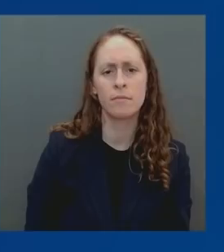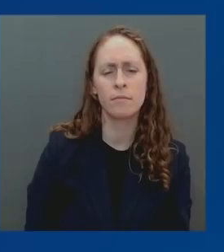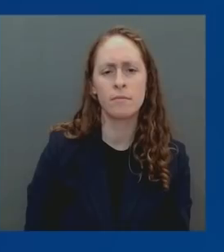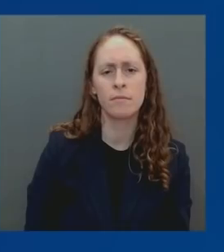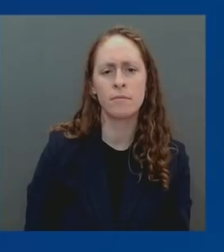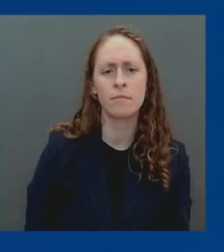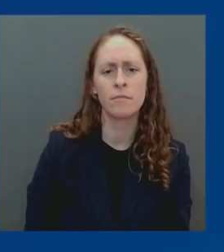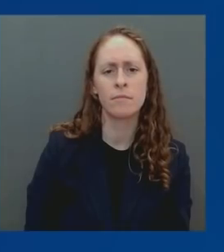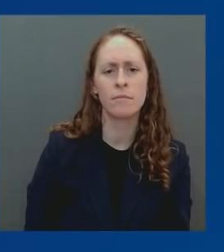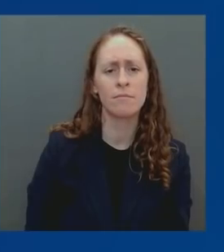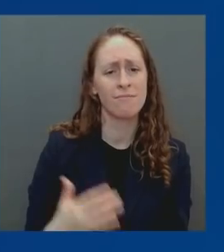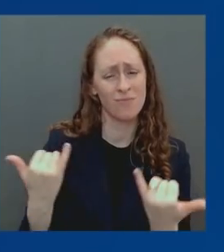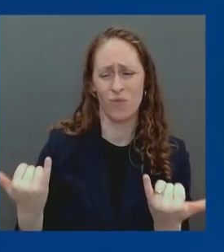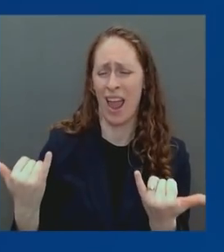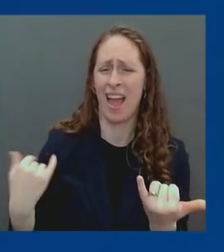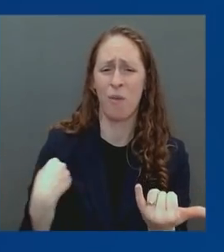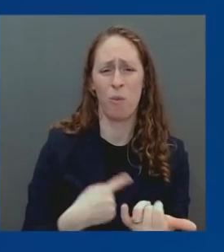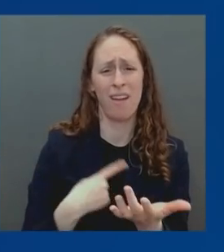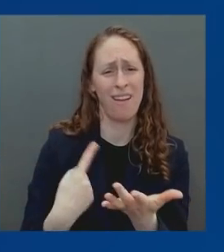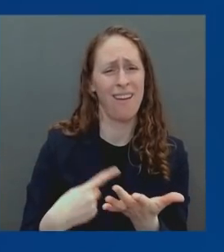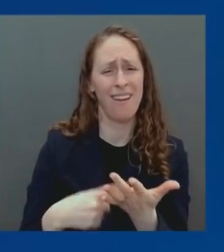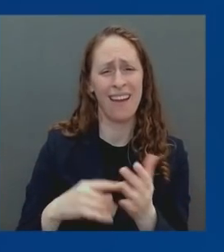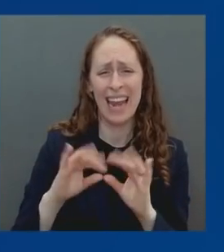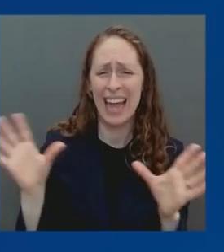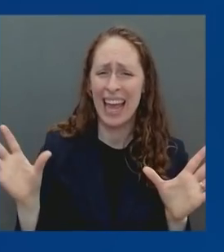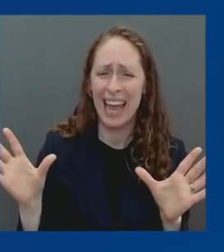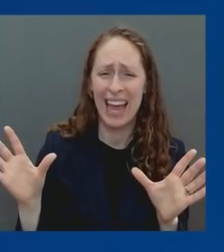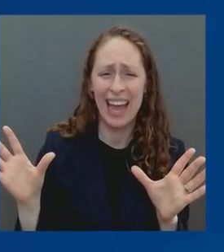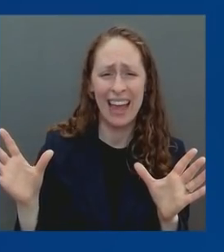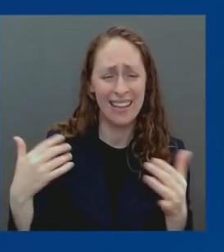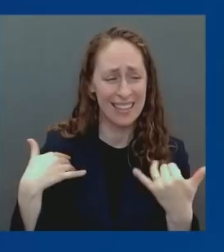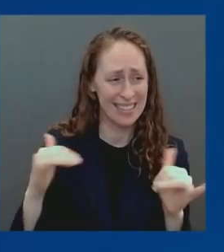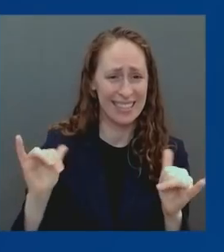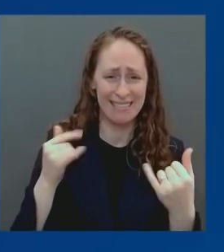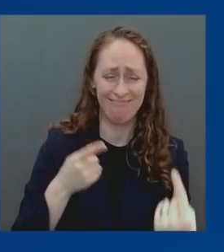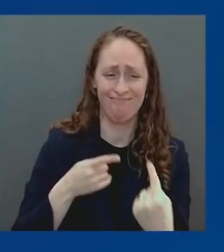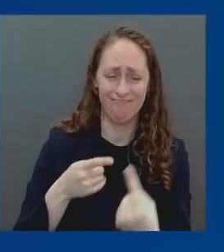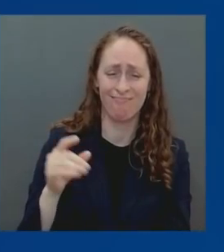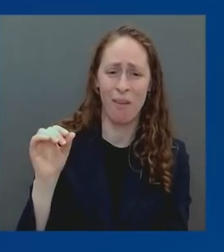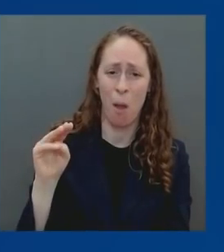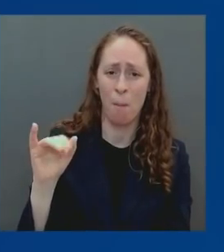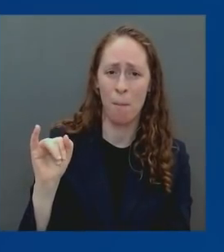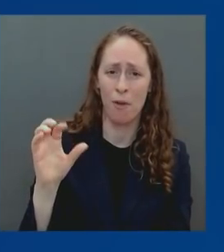While cases are coming down, as Dr. Walensky pointed out, there's still a high level of hospitalization,